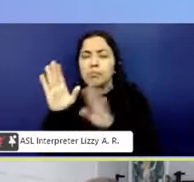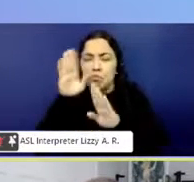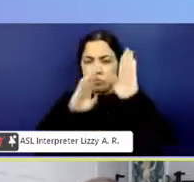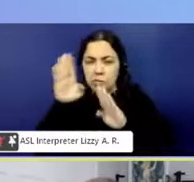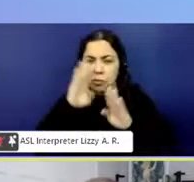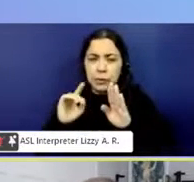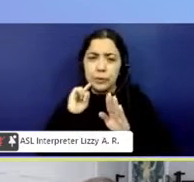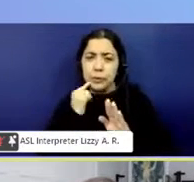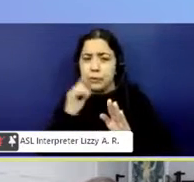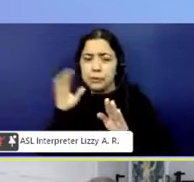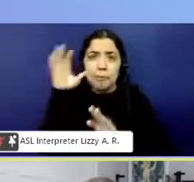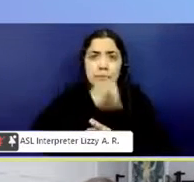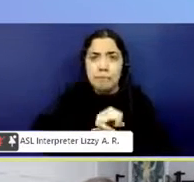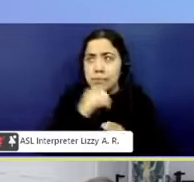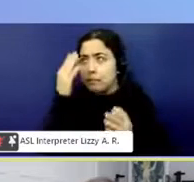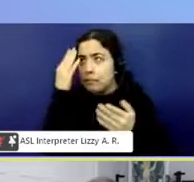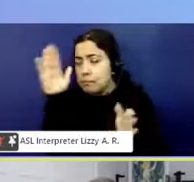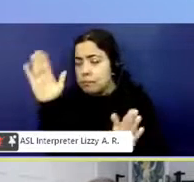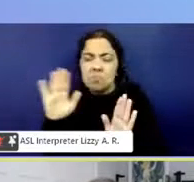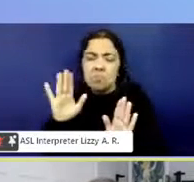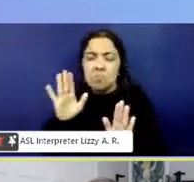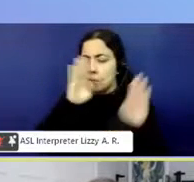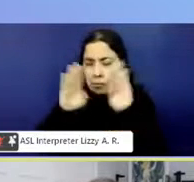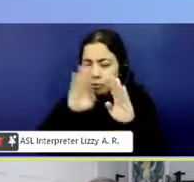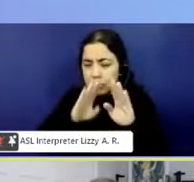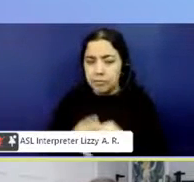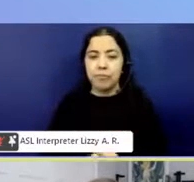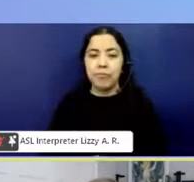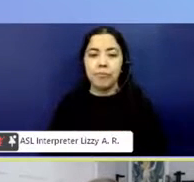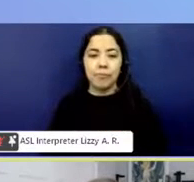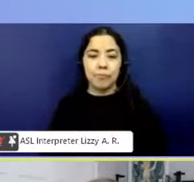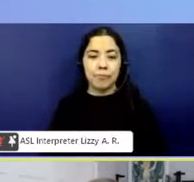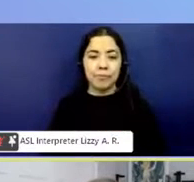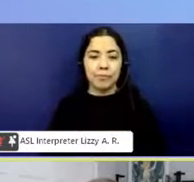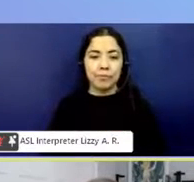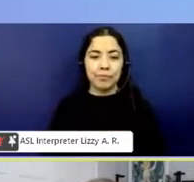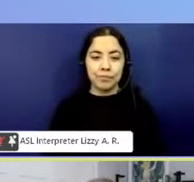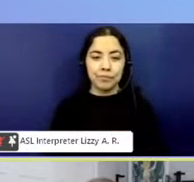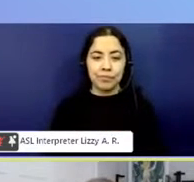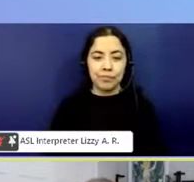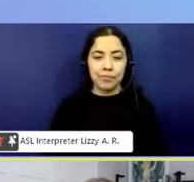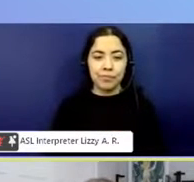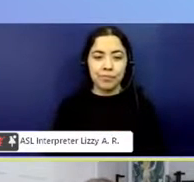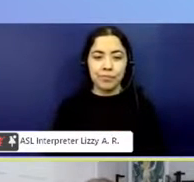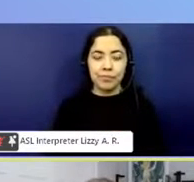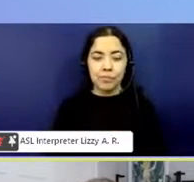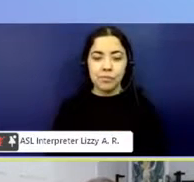every human on the planet approaches situations differently we all have different ways to think